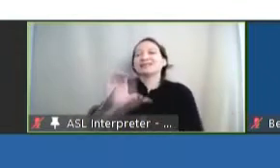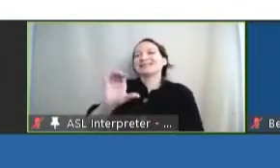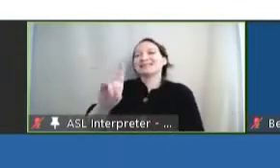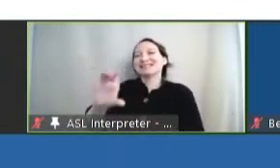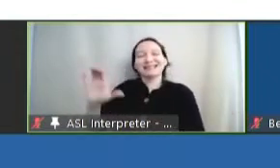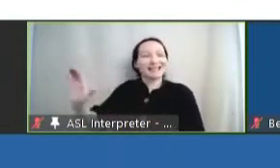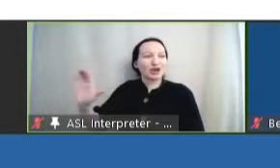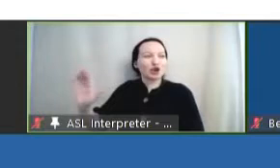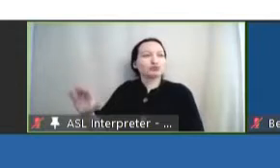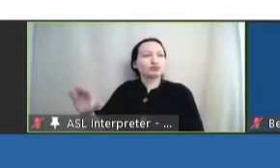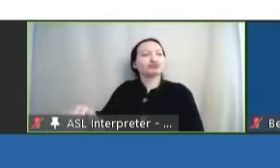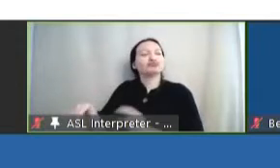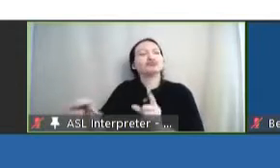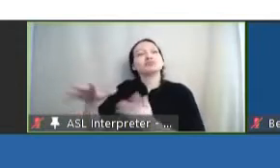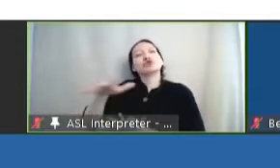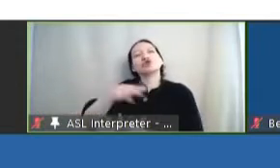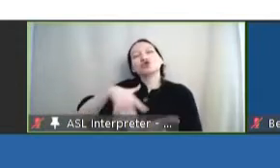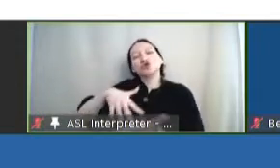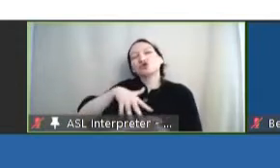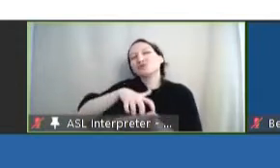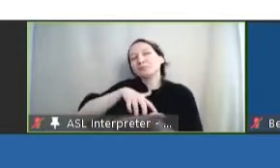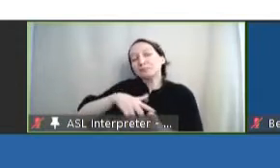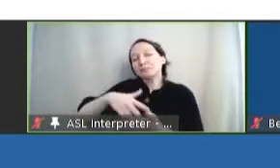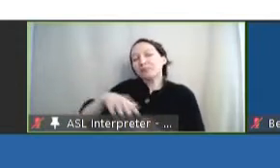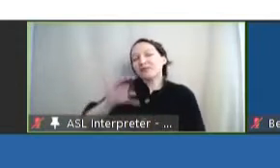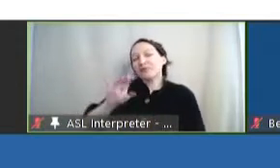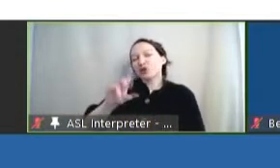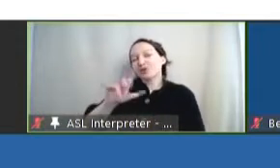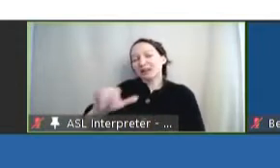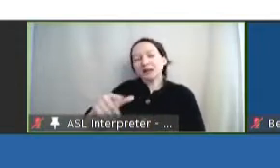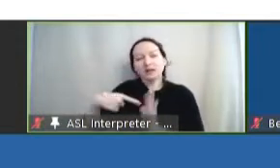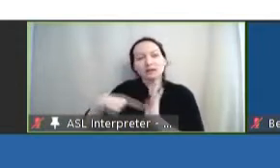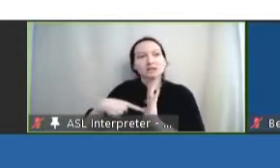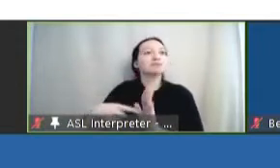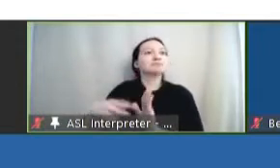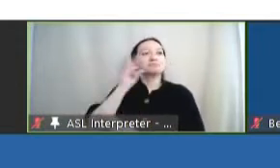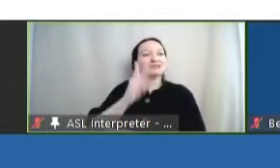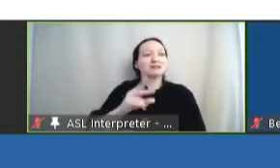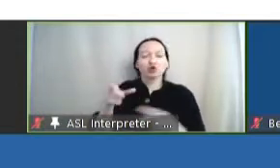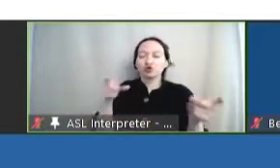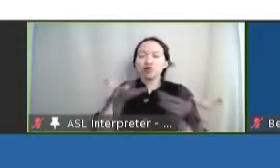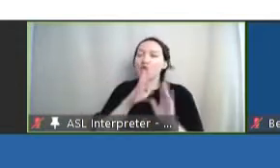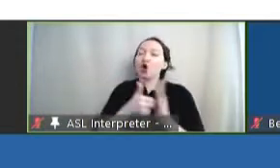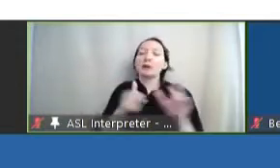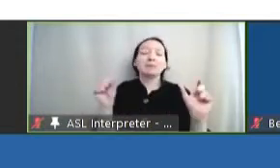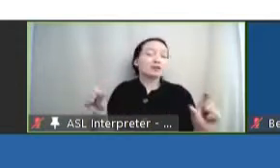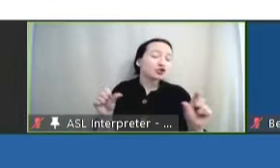social vulnerability index. We use state-fixed effects to control for potential differences